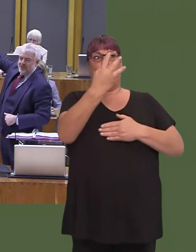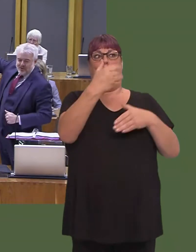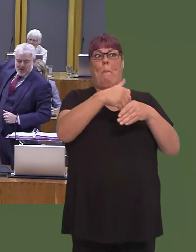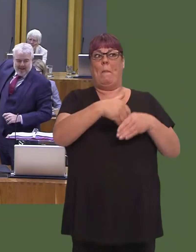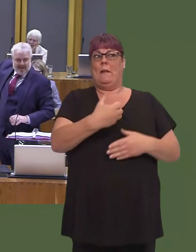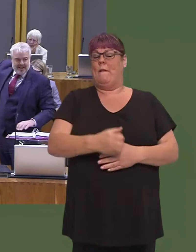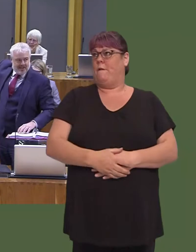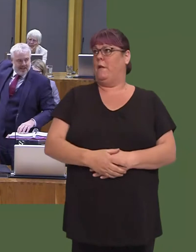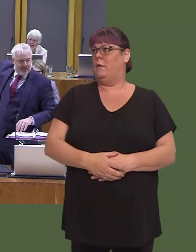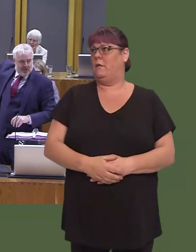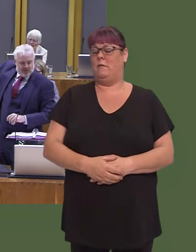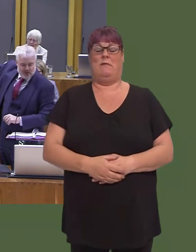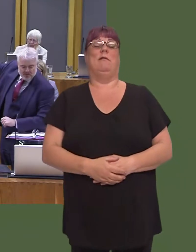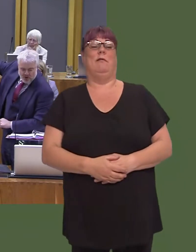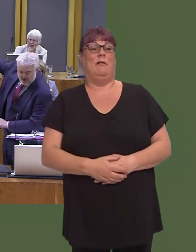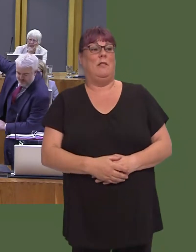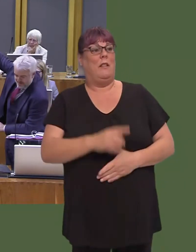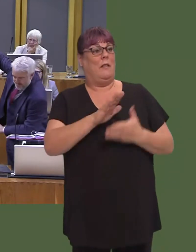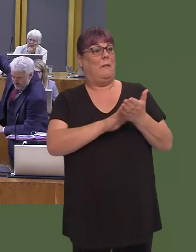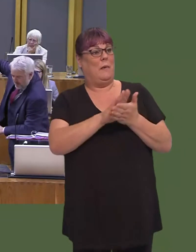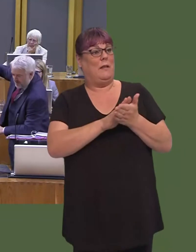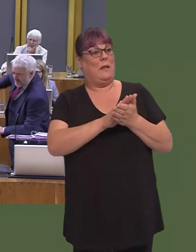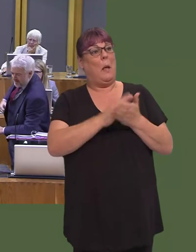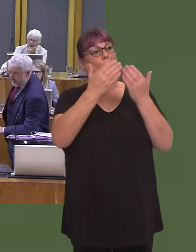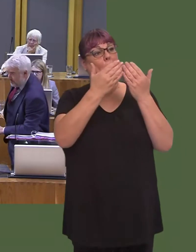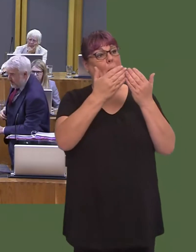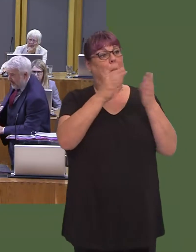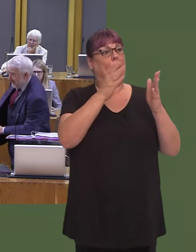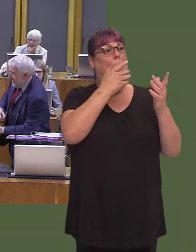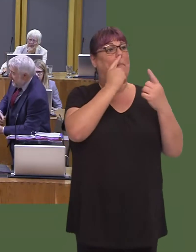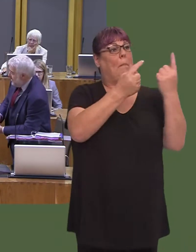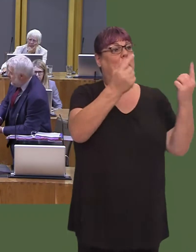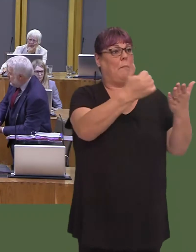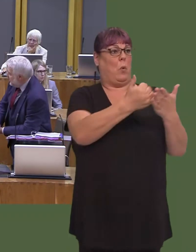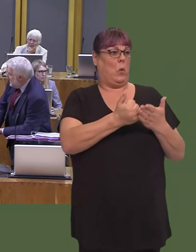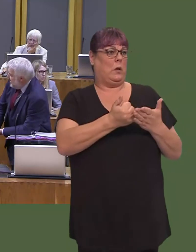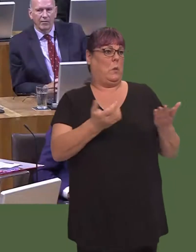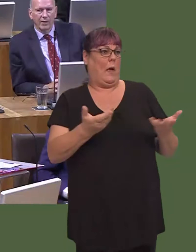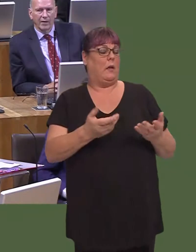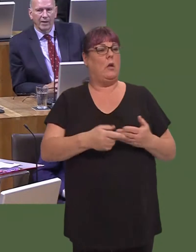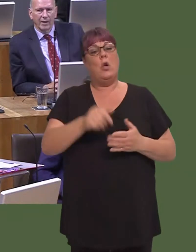finally, is it refusing to sell timber from public woodland at market value, potentially